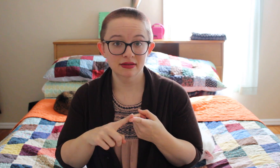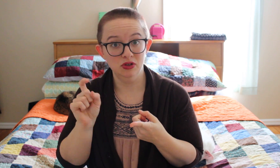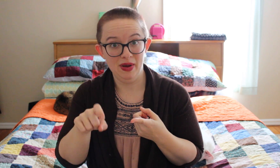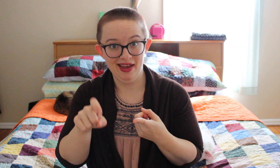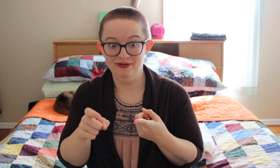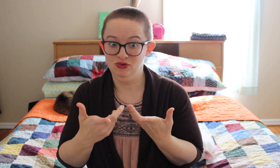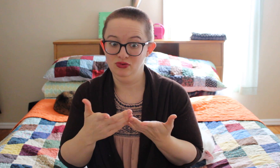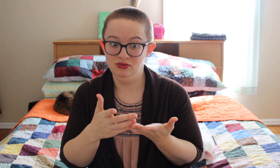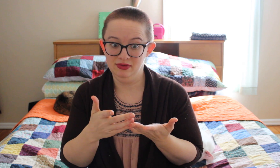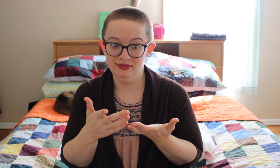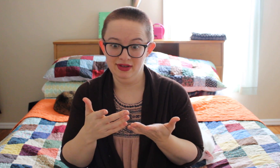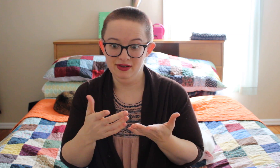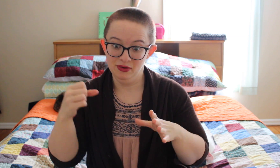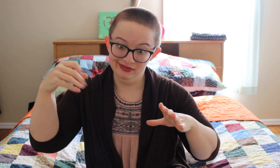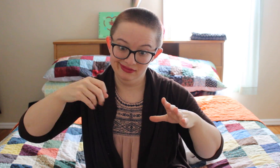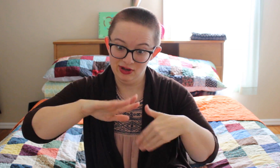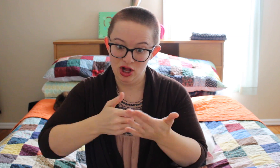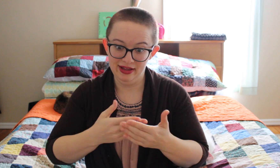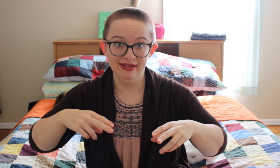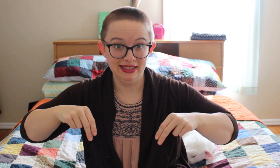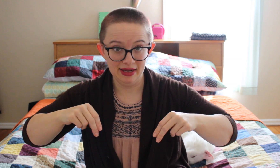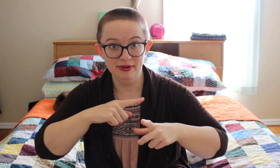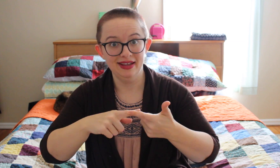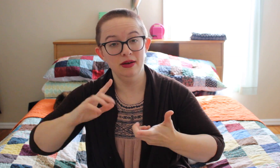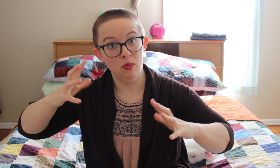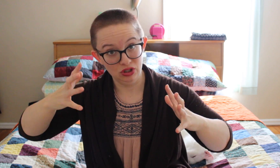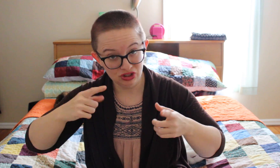Just because you know you have to you know, put all of these diapers.